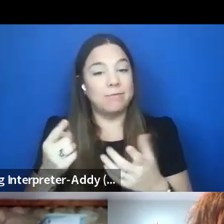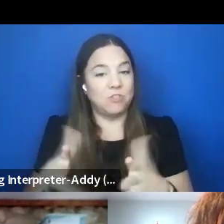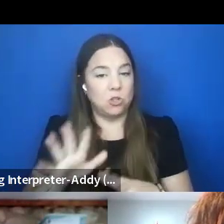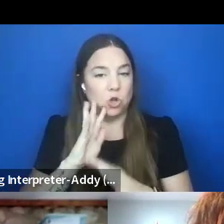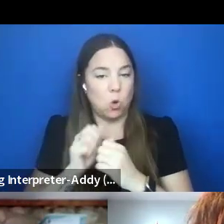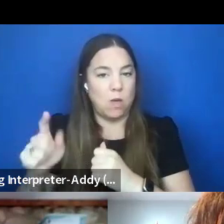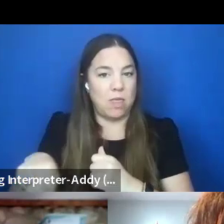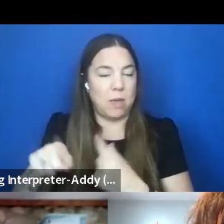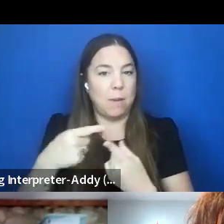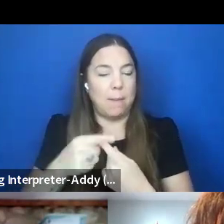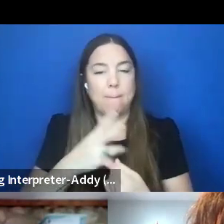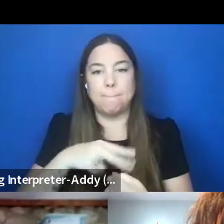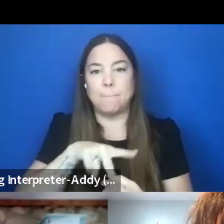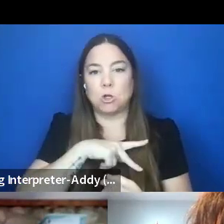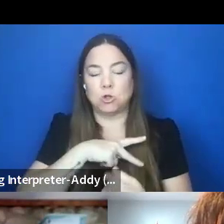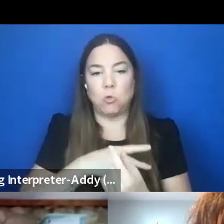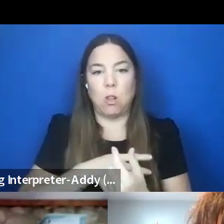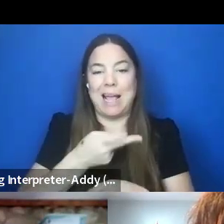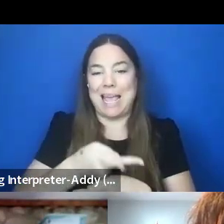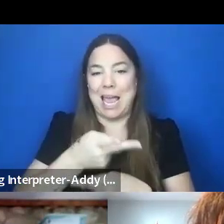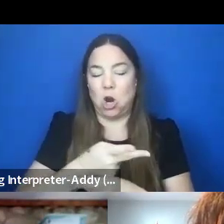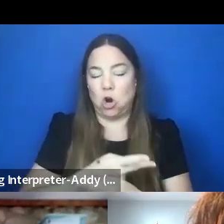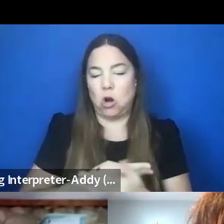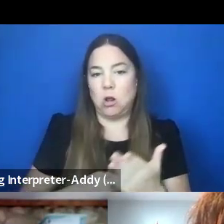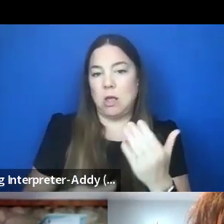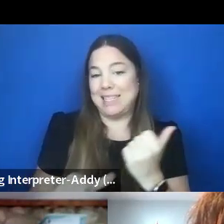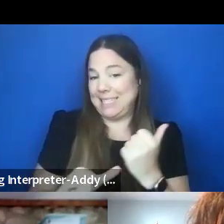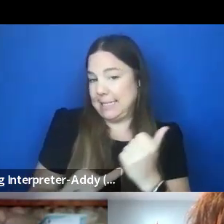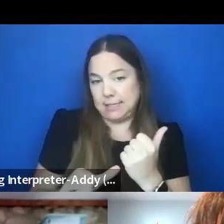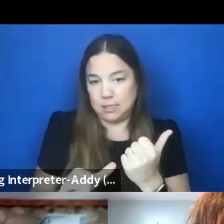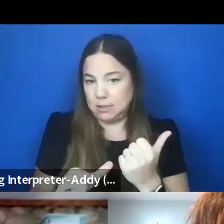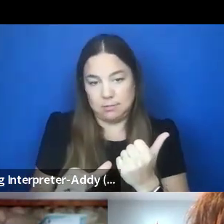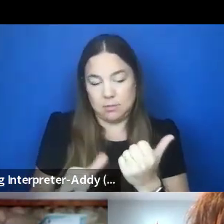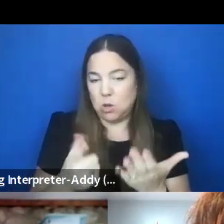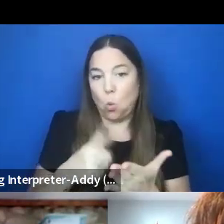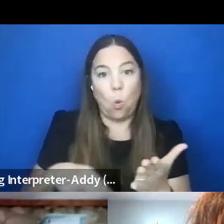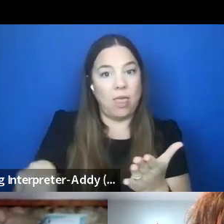Don Dew: personal care, assistance, and Don Dew: what they need to actually do to help make